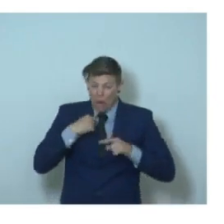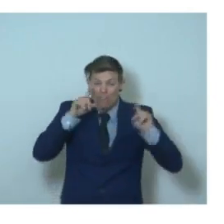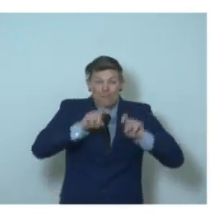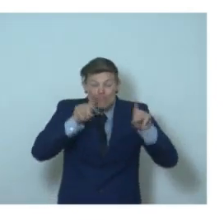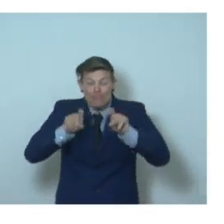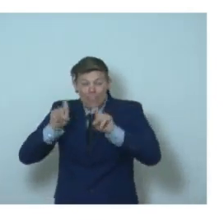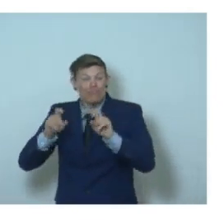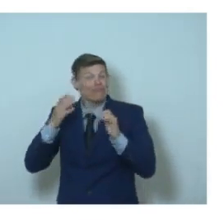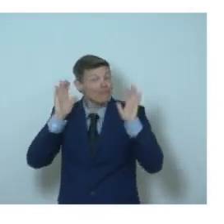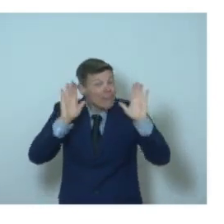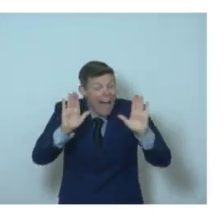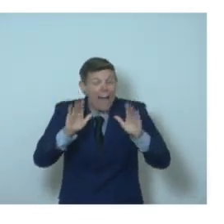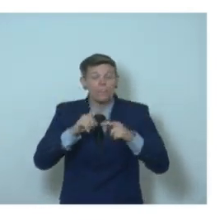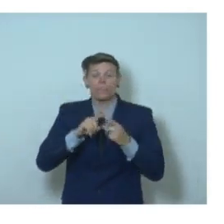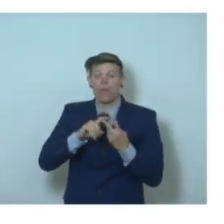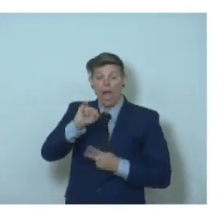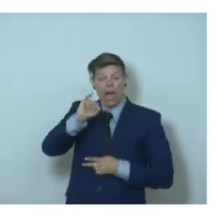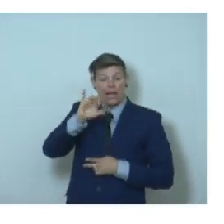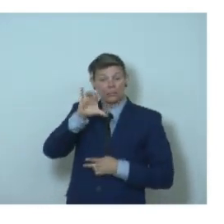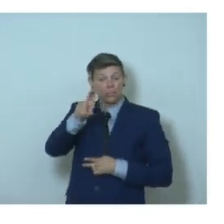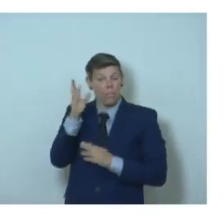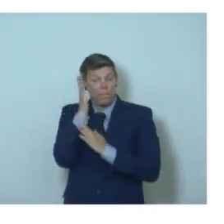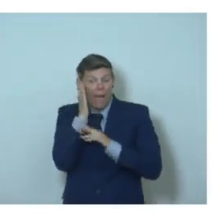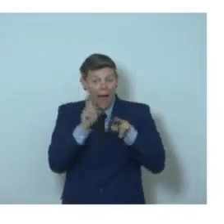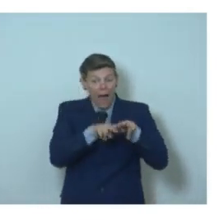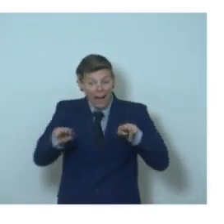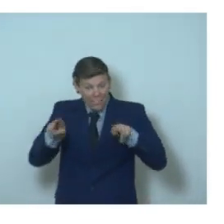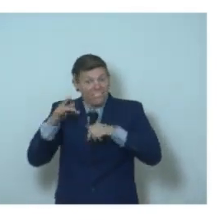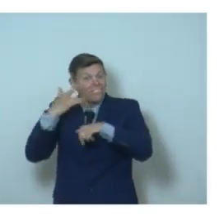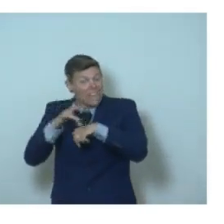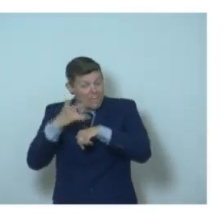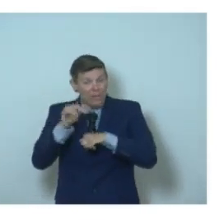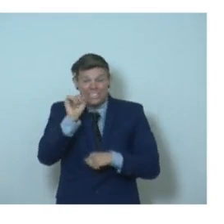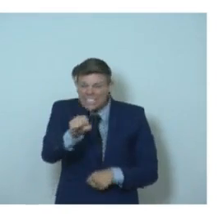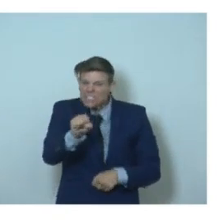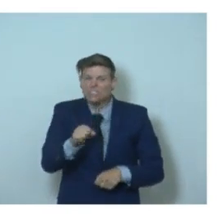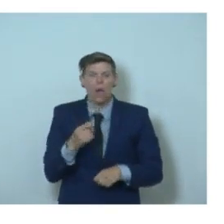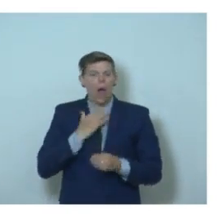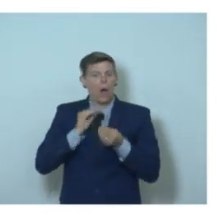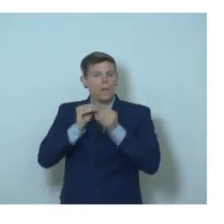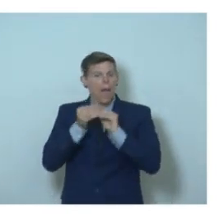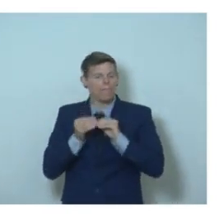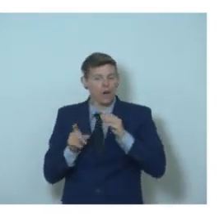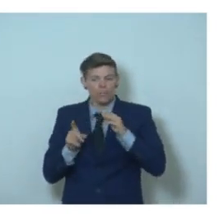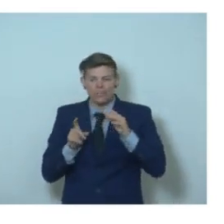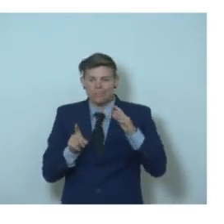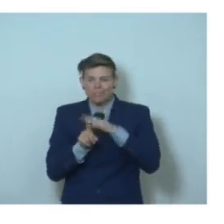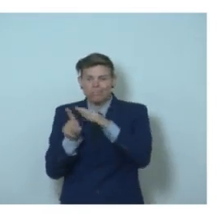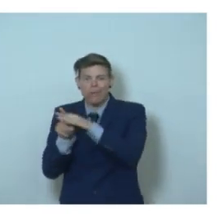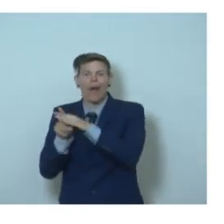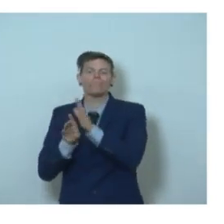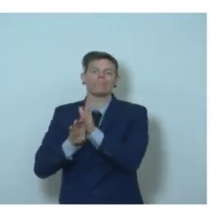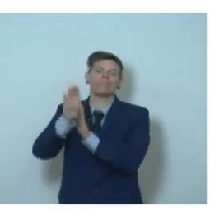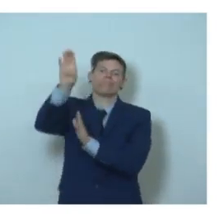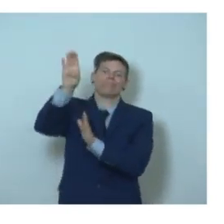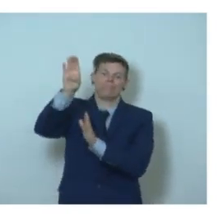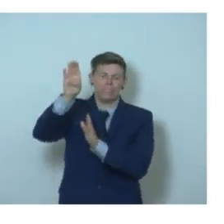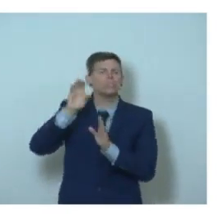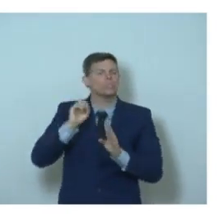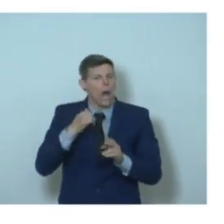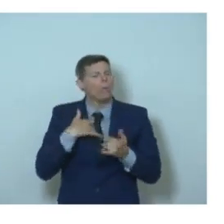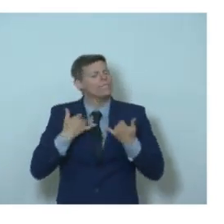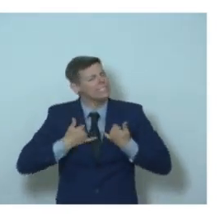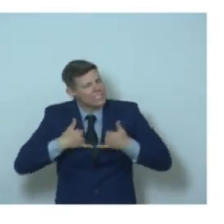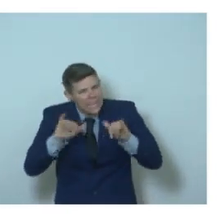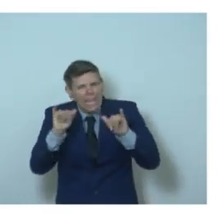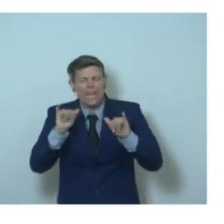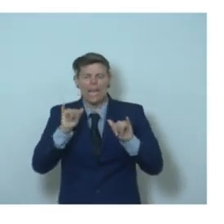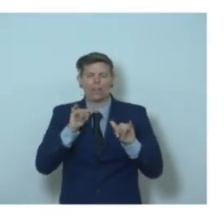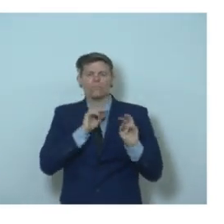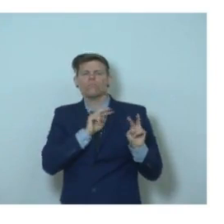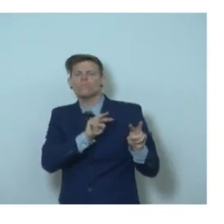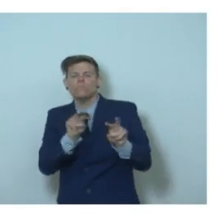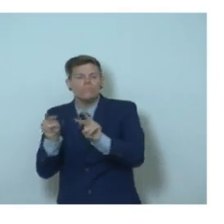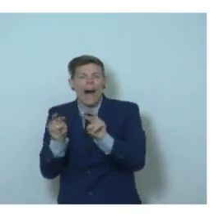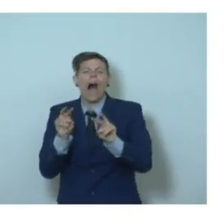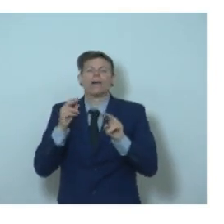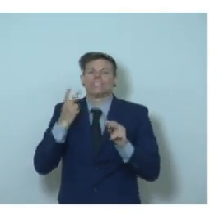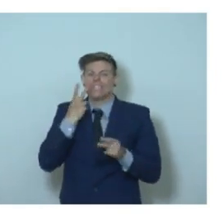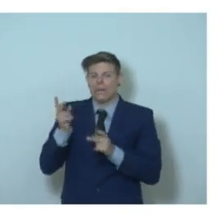THE REASON IS EVEN THOUGH WE’RE DOING GREAT ON TESTING AND WE’RE DOING GREAT IN OUR ICU CAPACITY ARE CASES OF INCREASED AND SO WE HAVE TO PACE THE WHOLE PROCESS OF REOPENING AND MORE